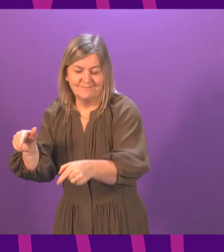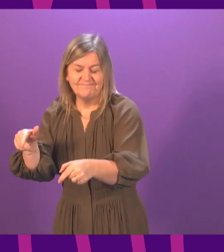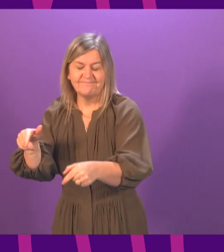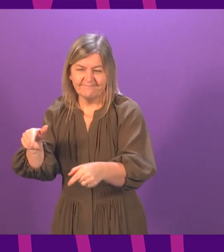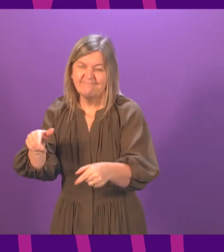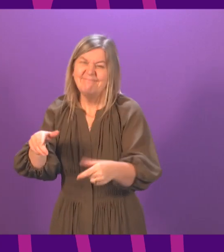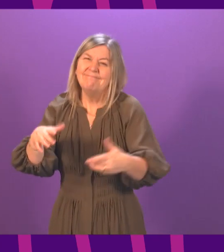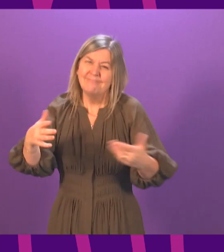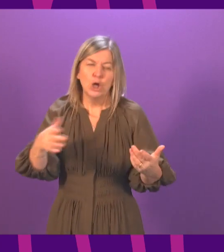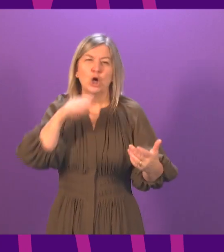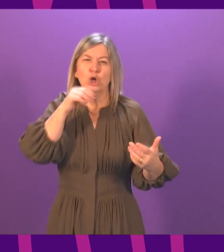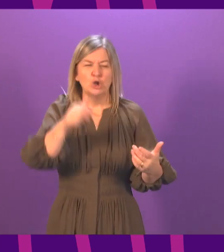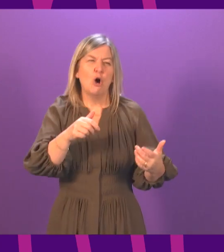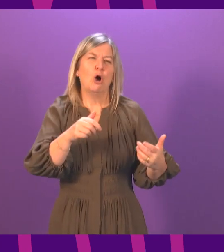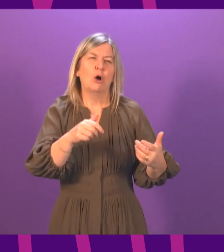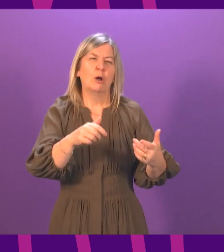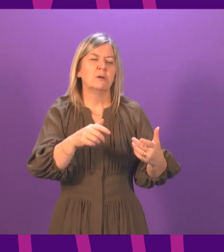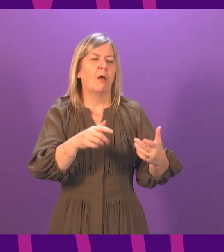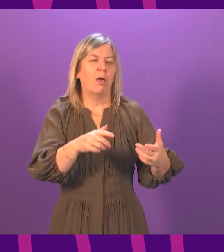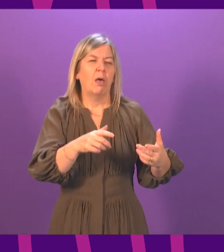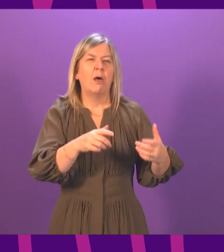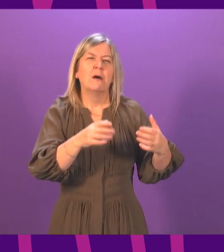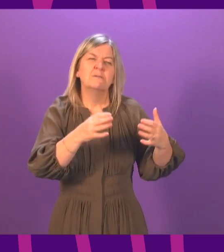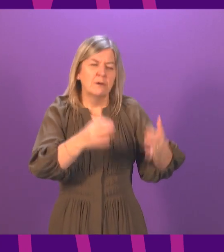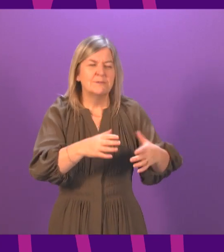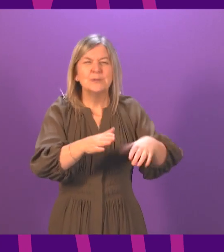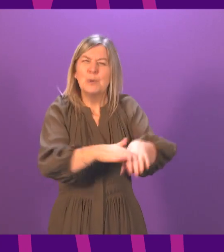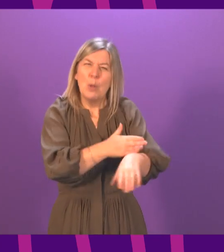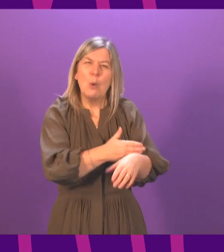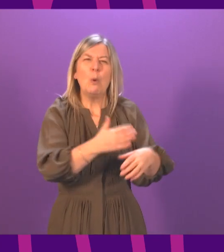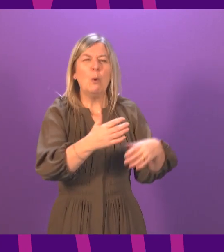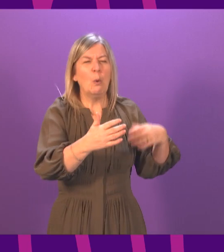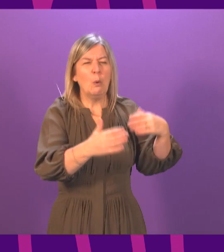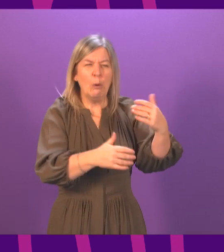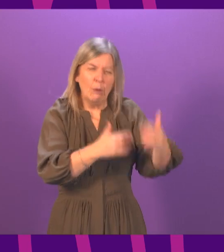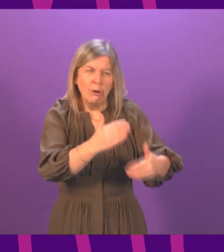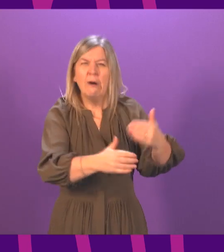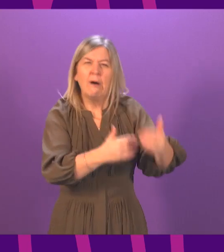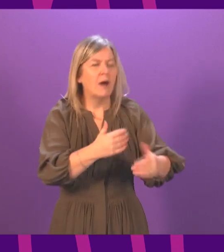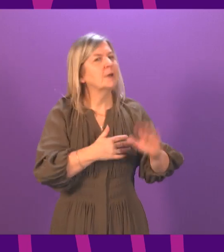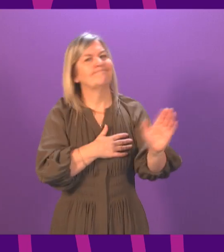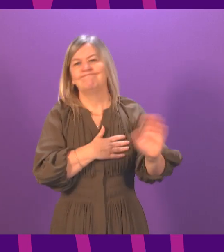than continue it at a slower pace so that people would not miss appointments. If they were due an